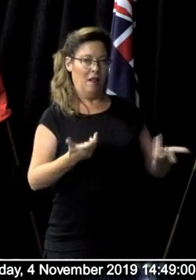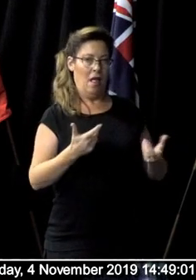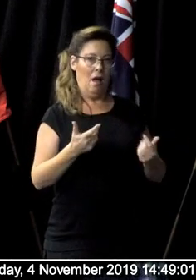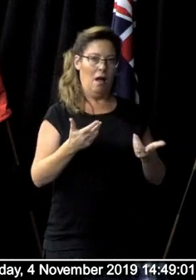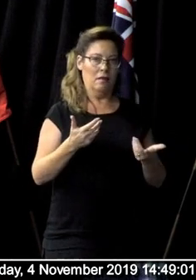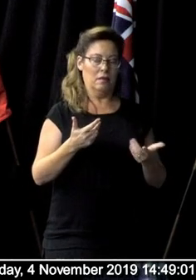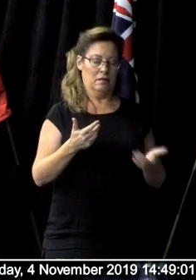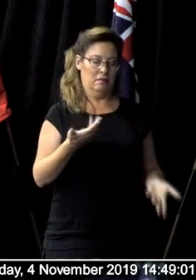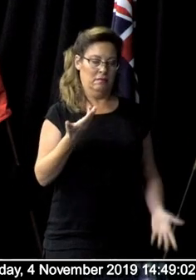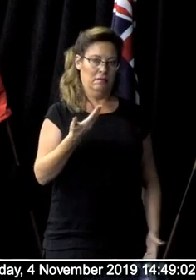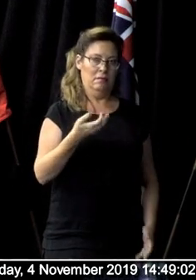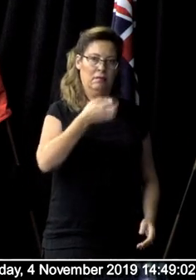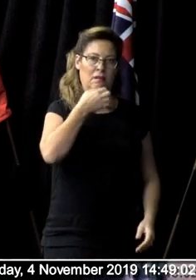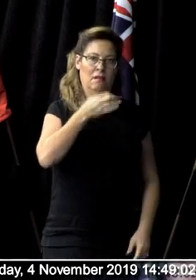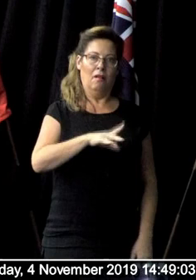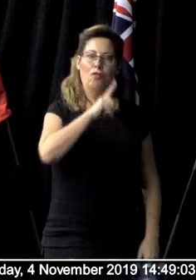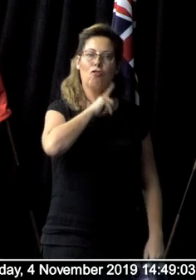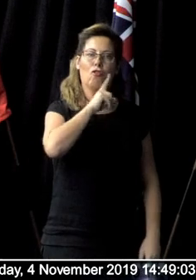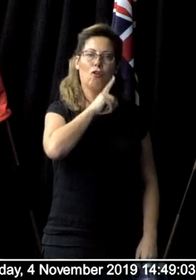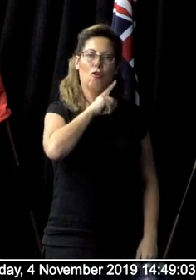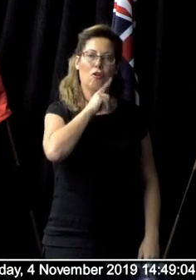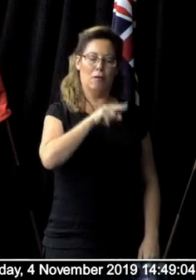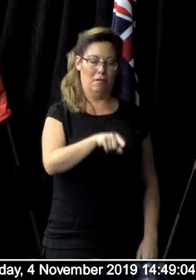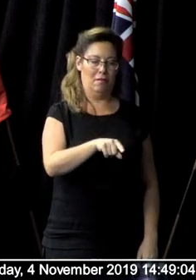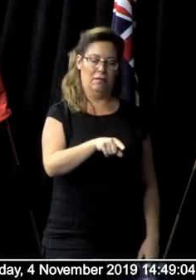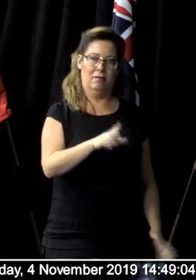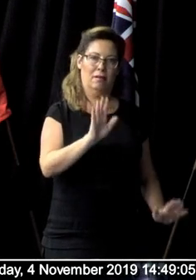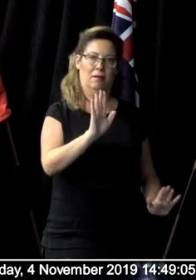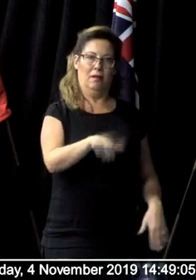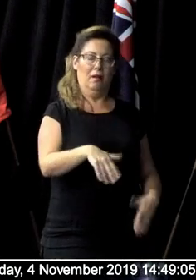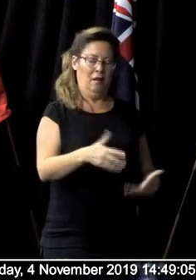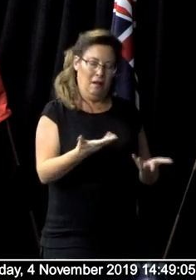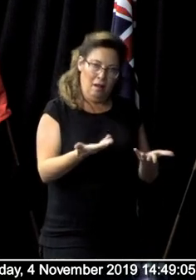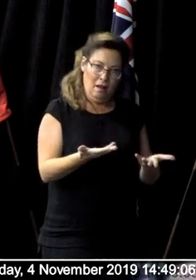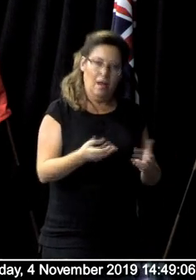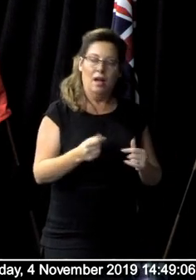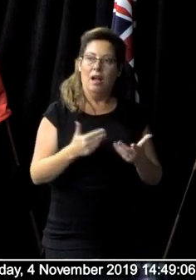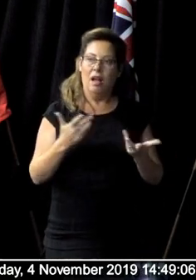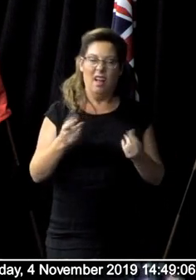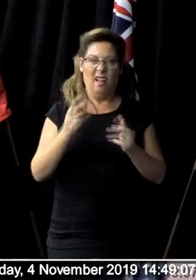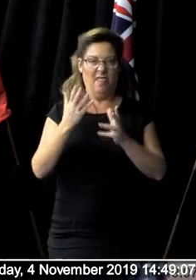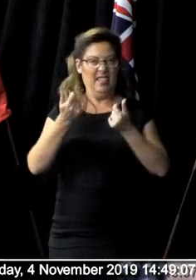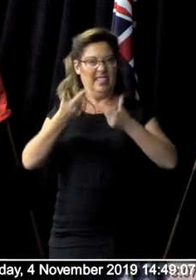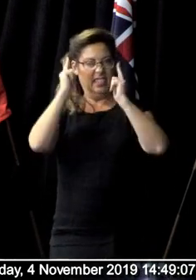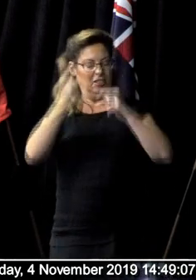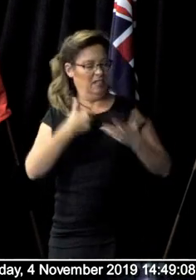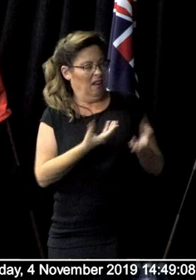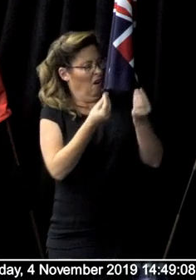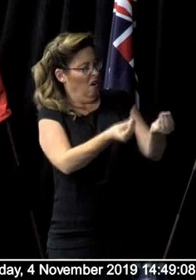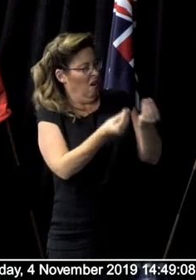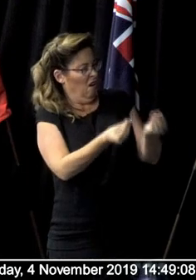You know, kind of – you know, accused of being kind of neurotic, basically, for questioning that.